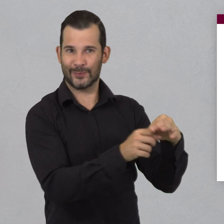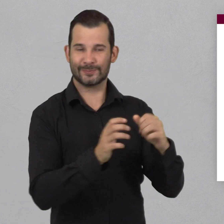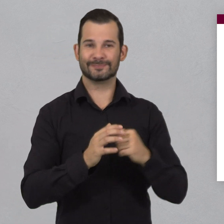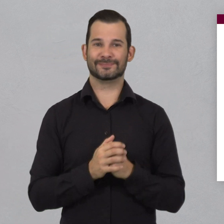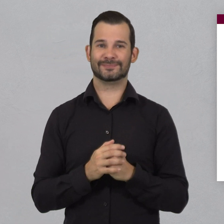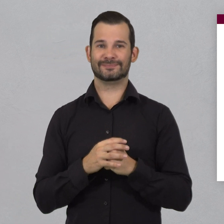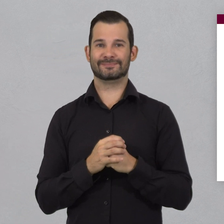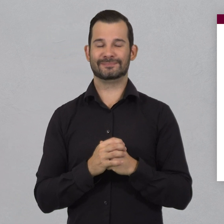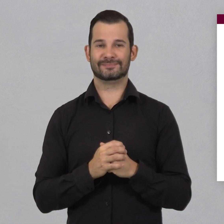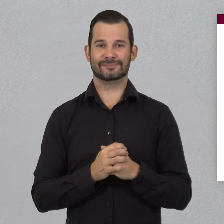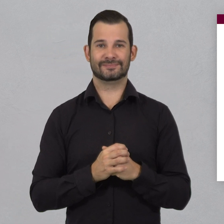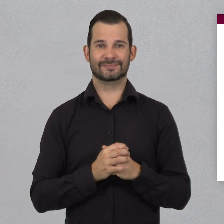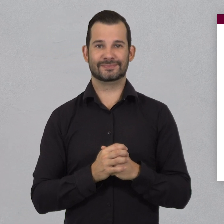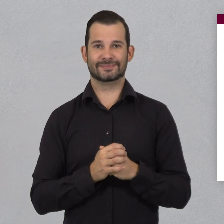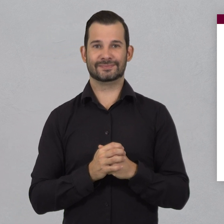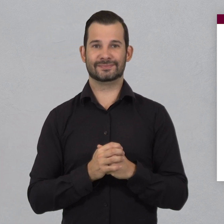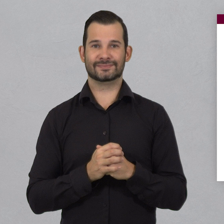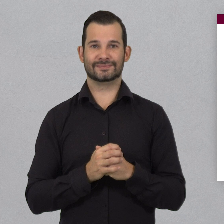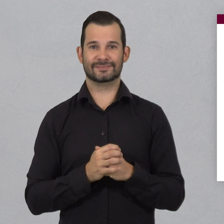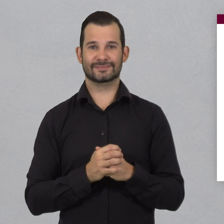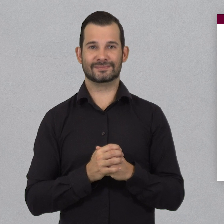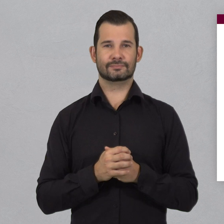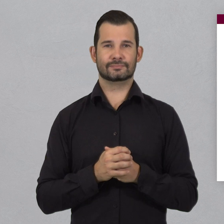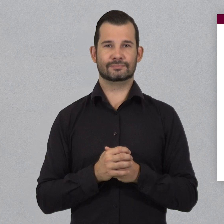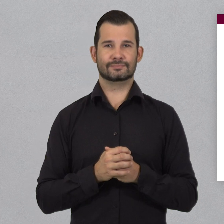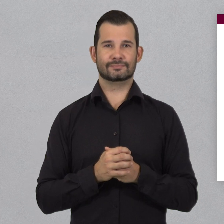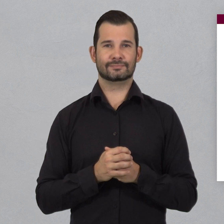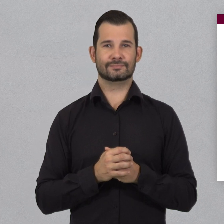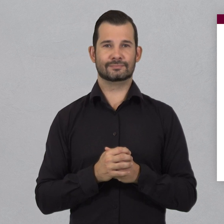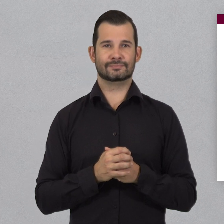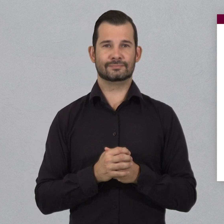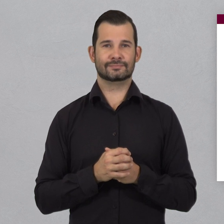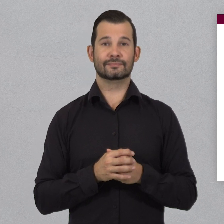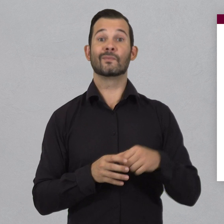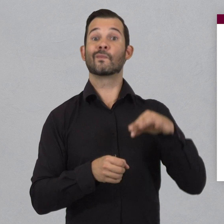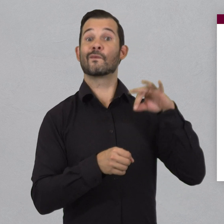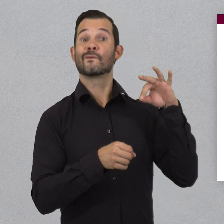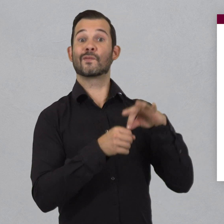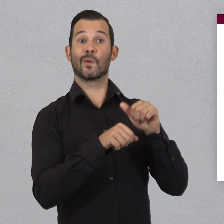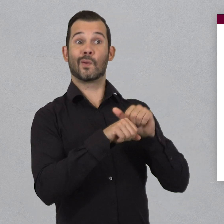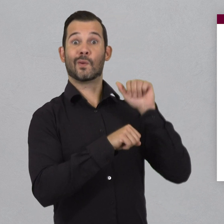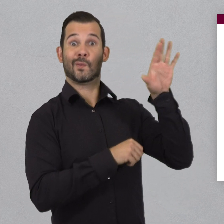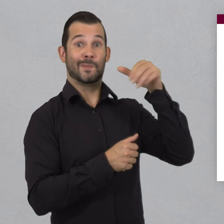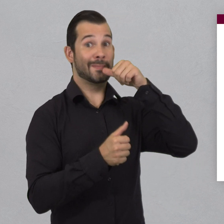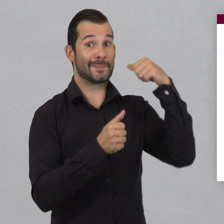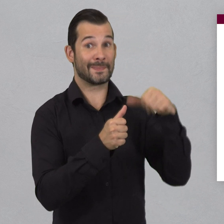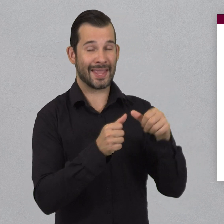put the envelope in the ballot box. Voting by mail